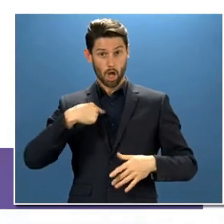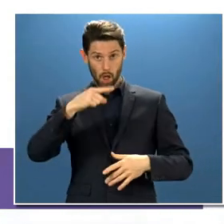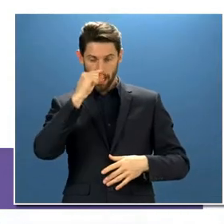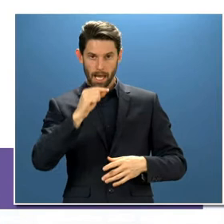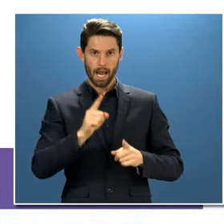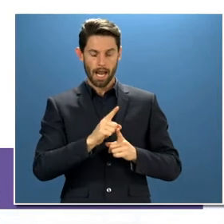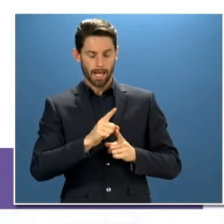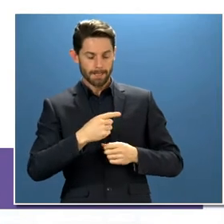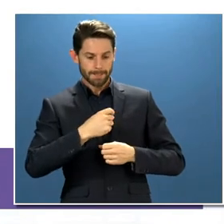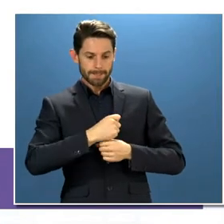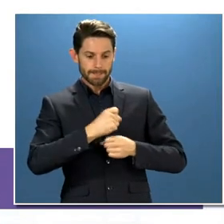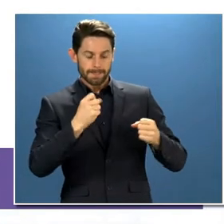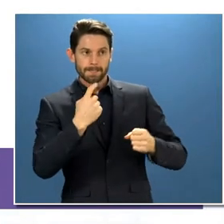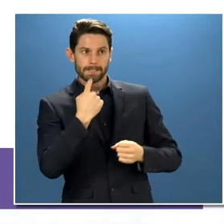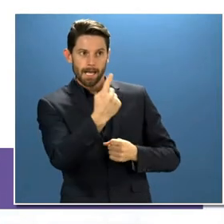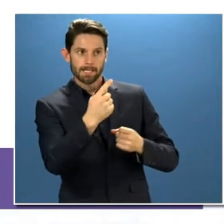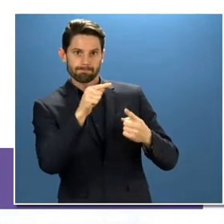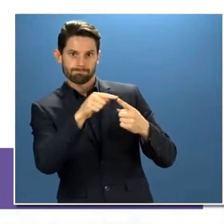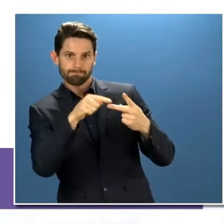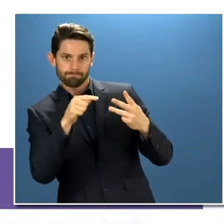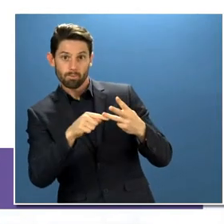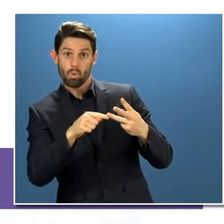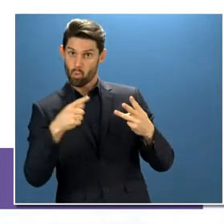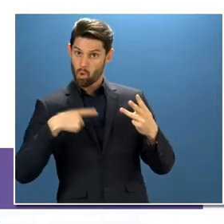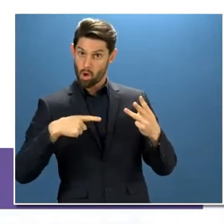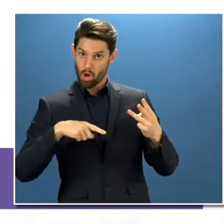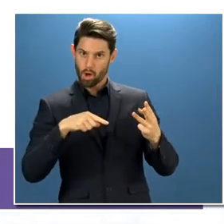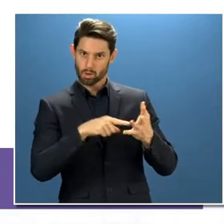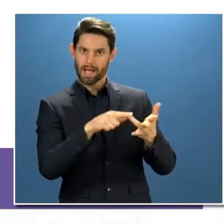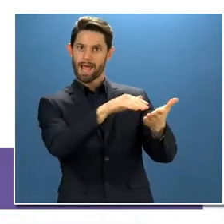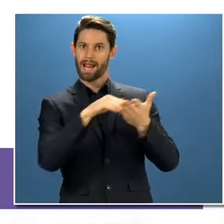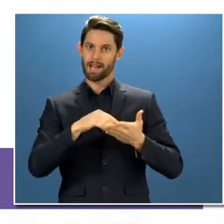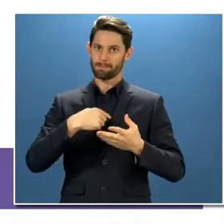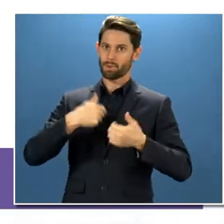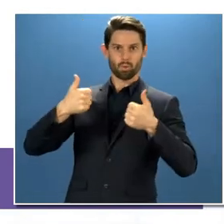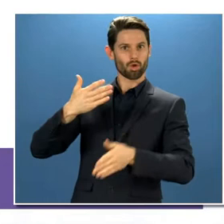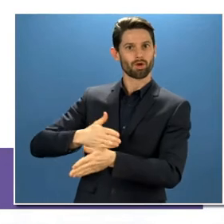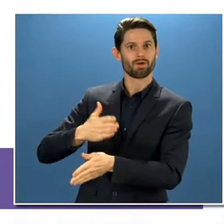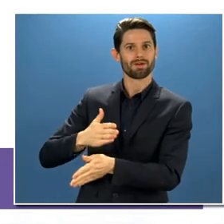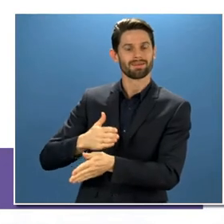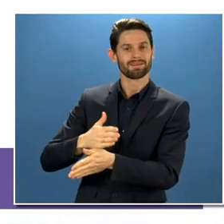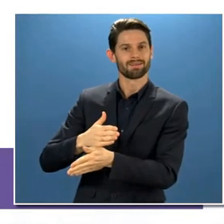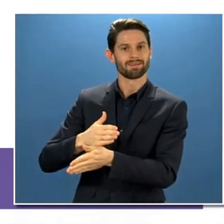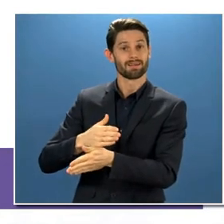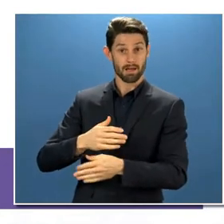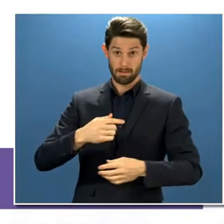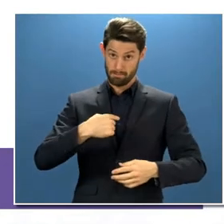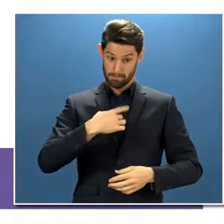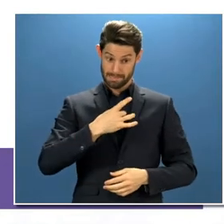other to enable that you have good outcomes. The best employment relationships I've been in as a person with disability